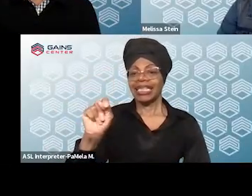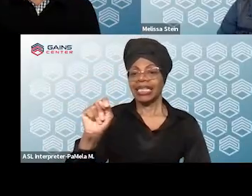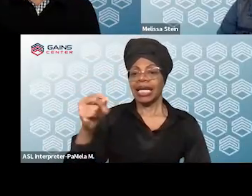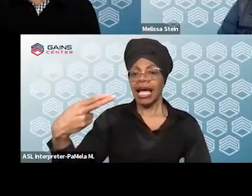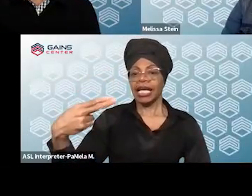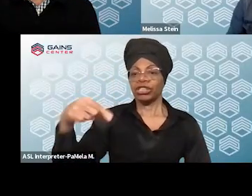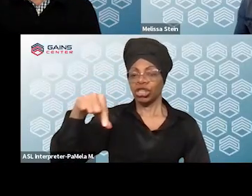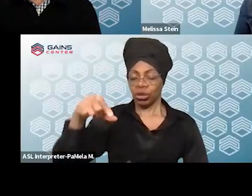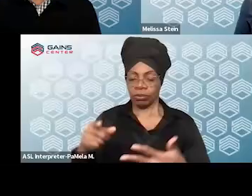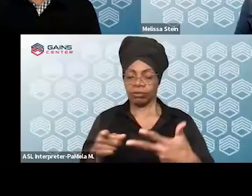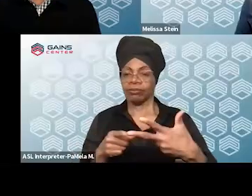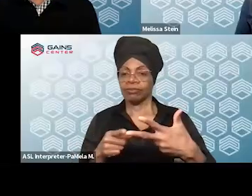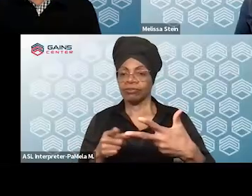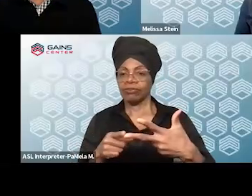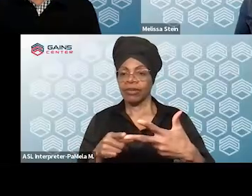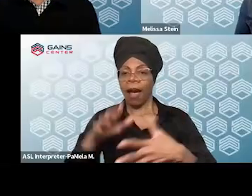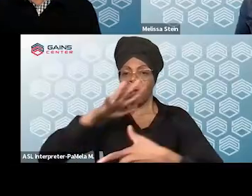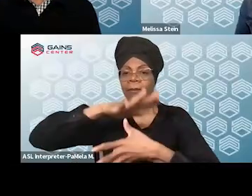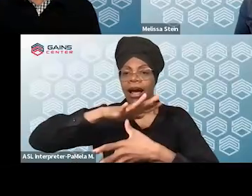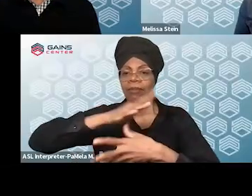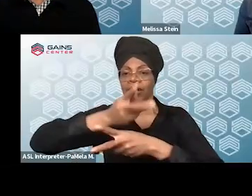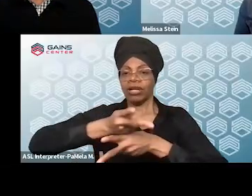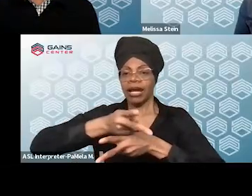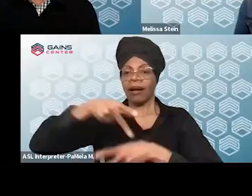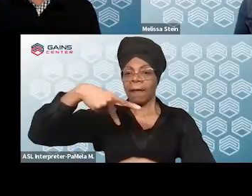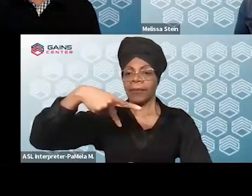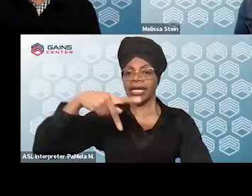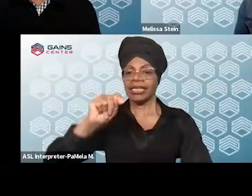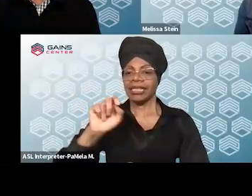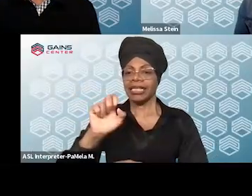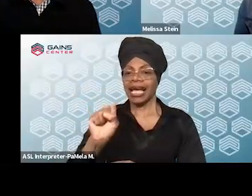The third is the primary care PTSD screen for the DSM-5.